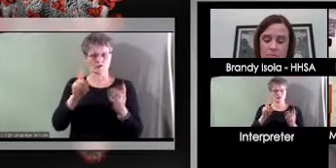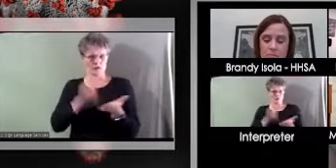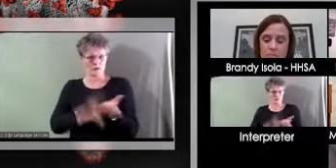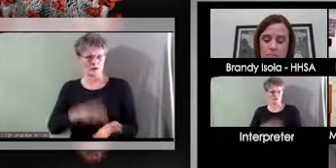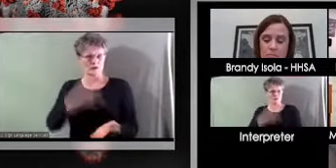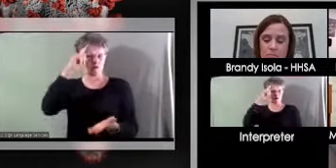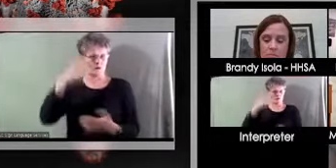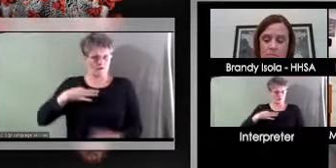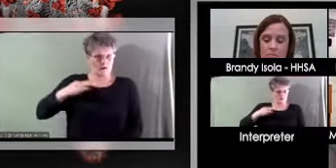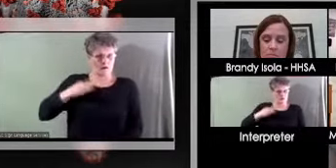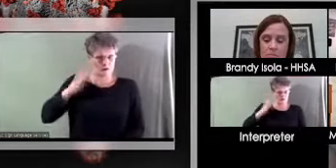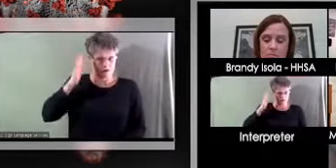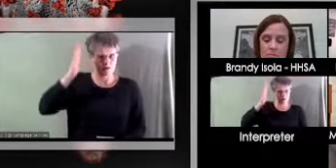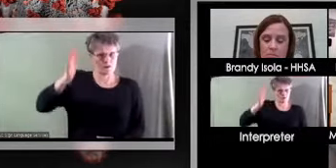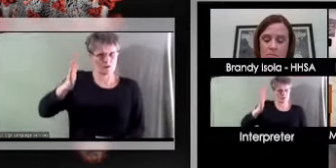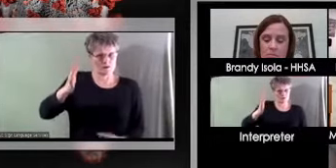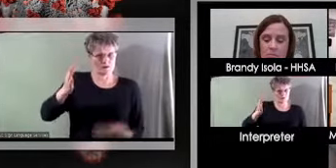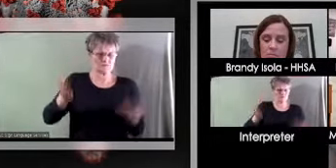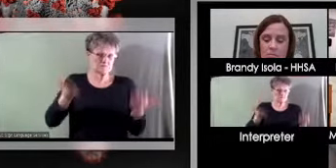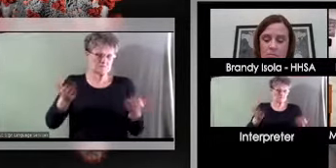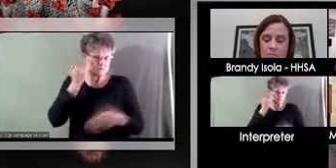Yes, we actually have one here in our county, as well.